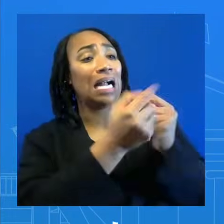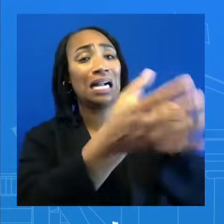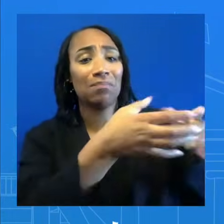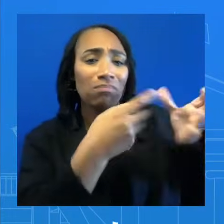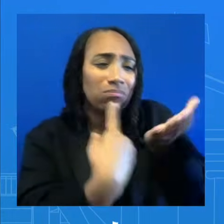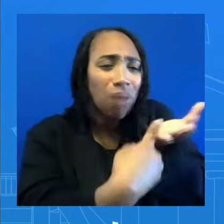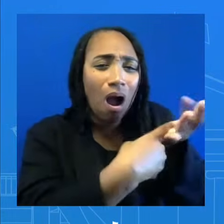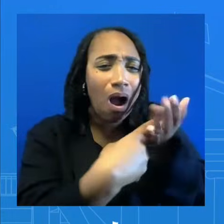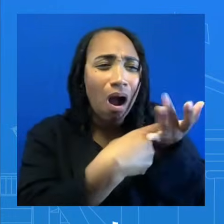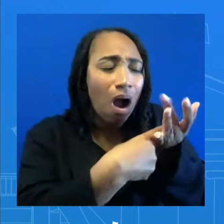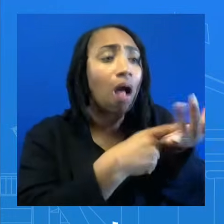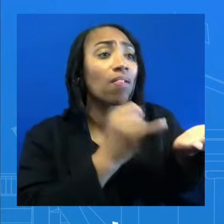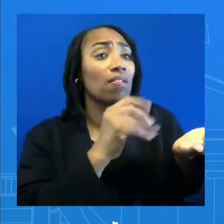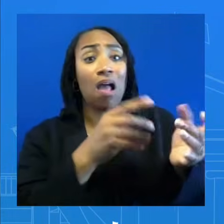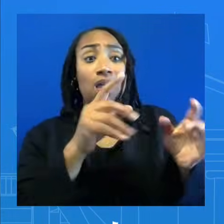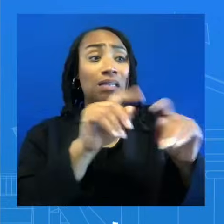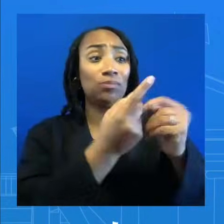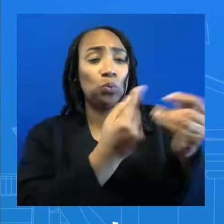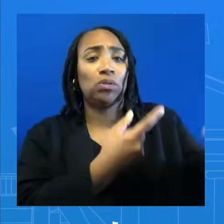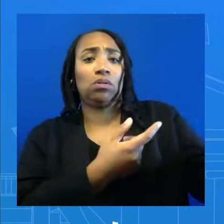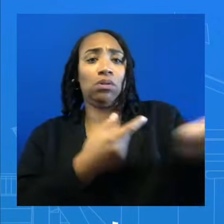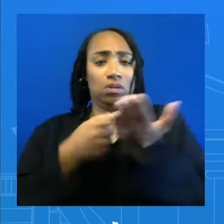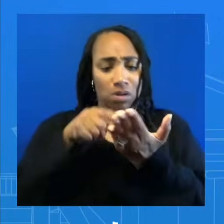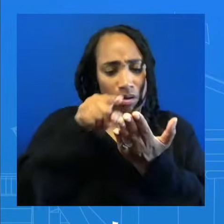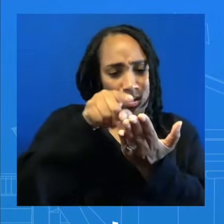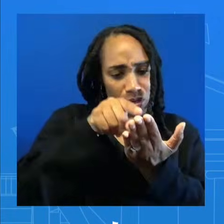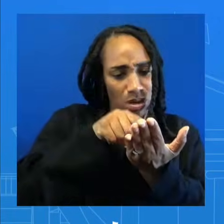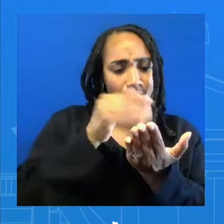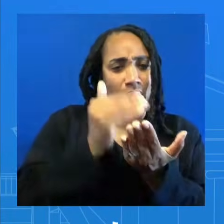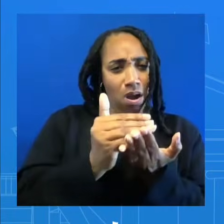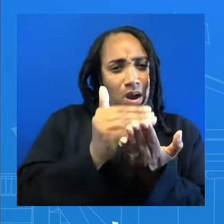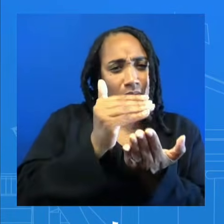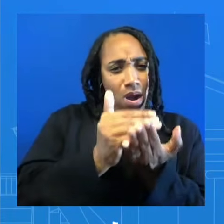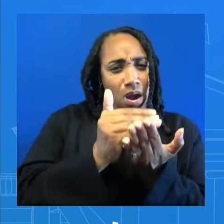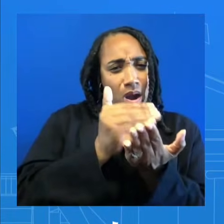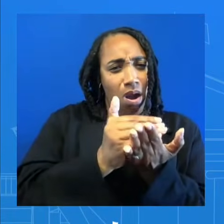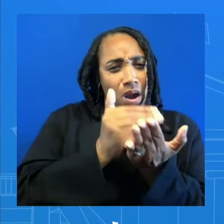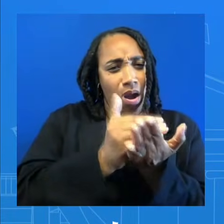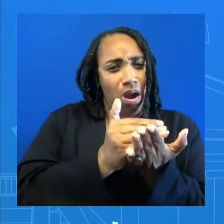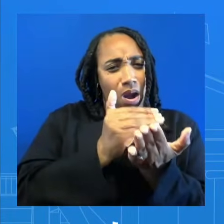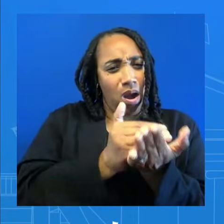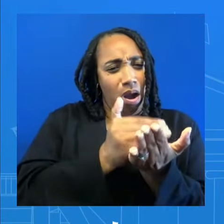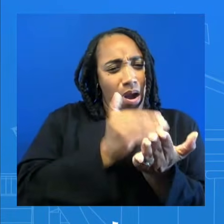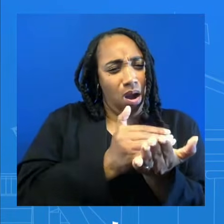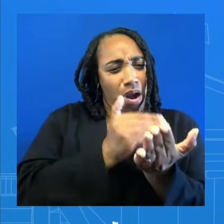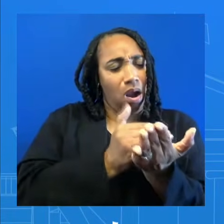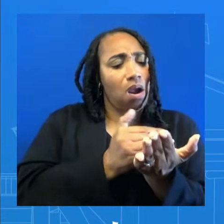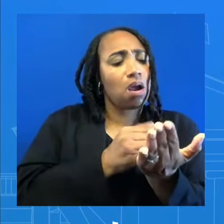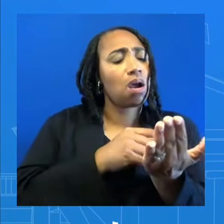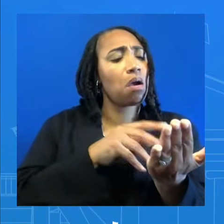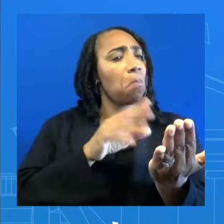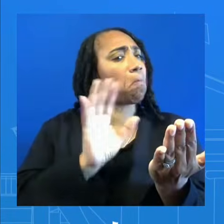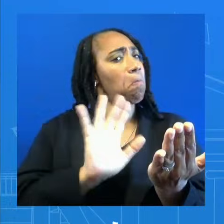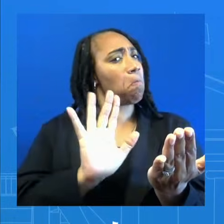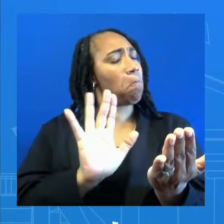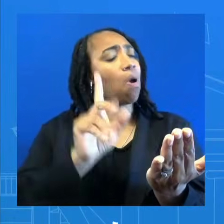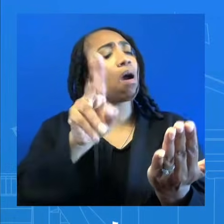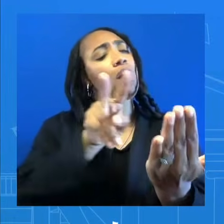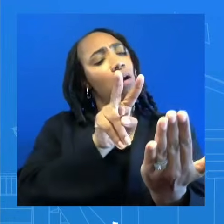but these are important facts that I just laid out to, certainly, look at when you think about getting --